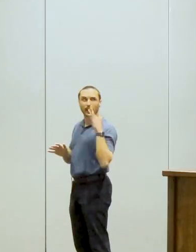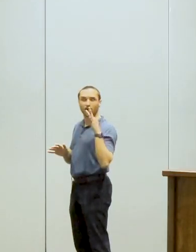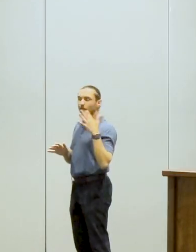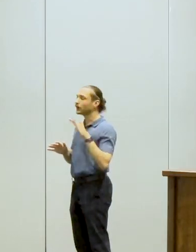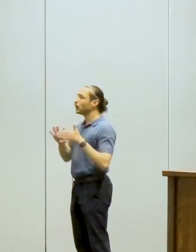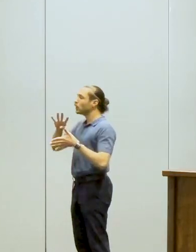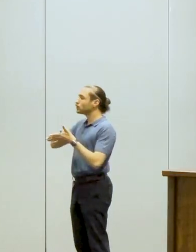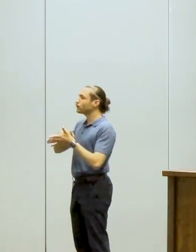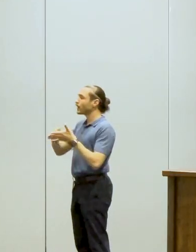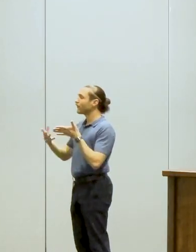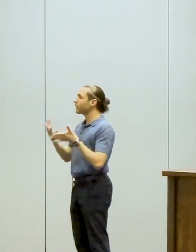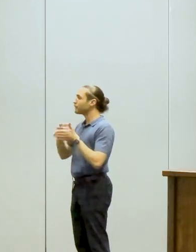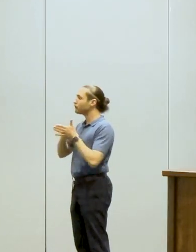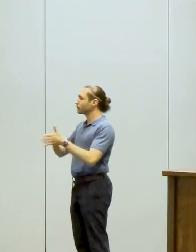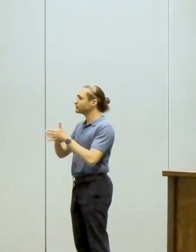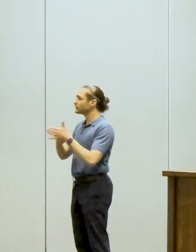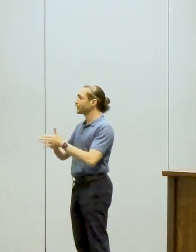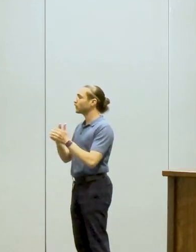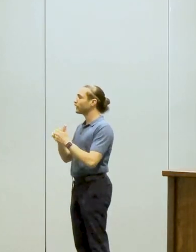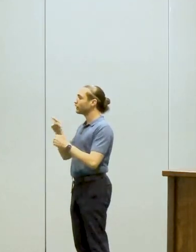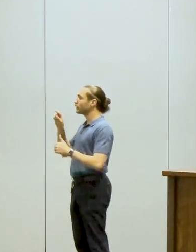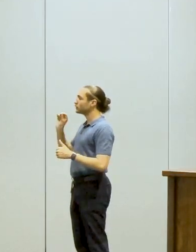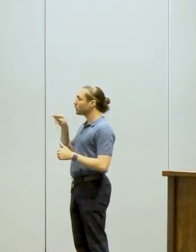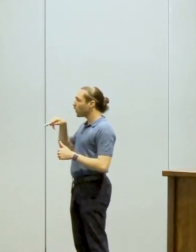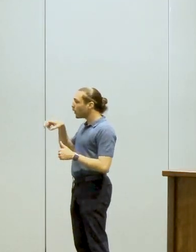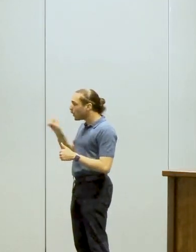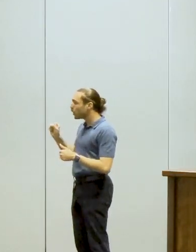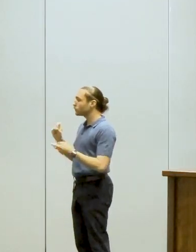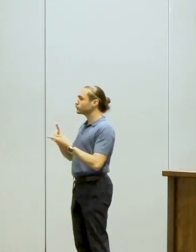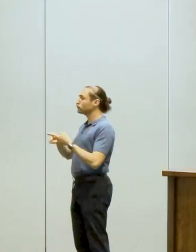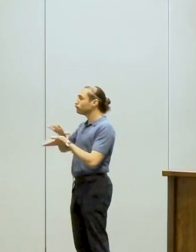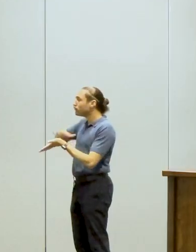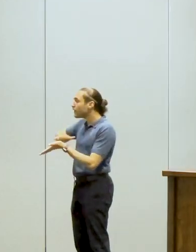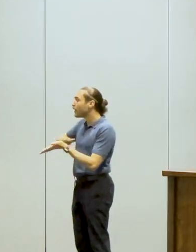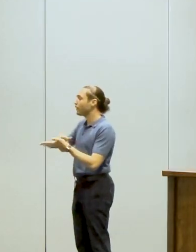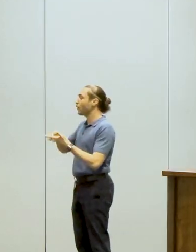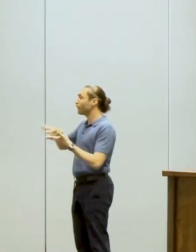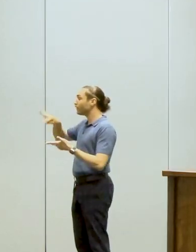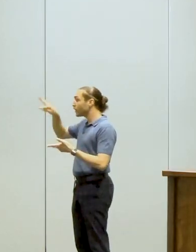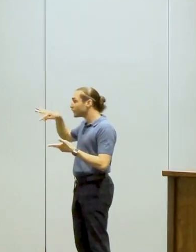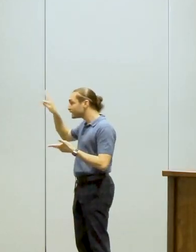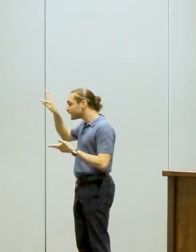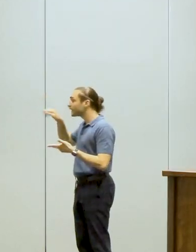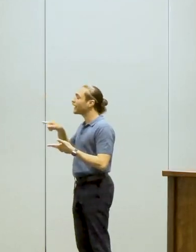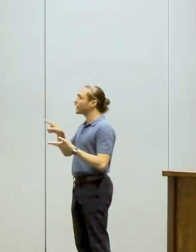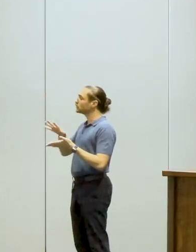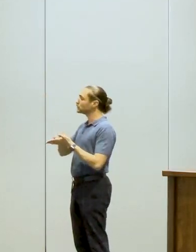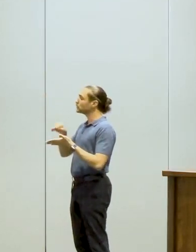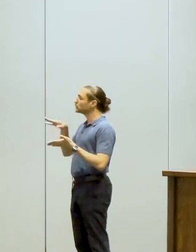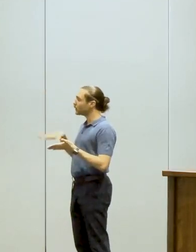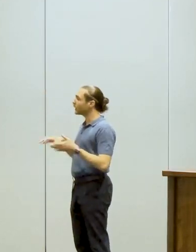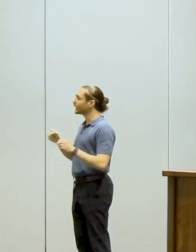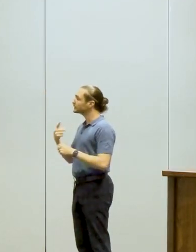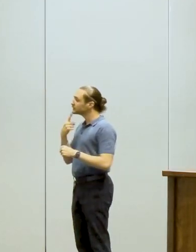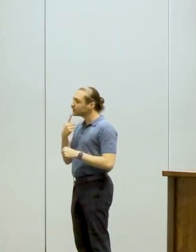changing tones, pitch, height, rhythm or frequency. And students can use prompts such as convert this bar chart into an